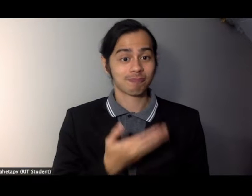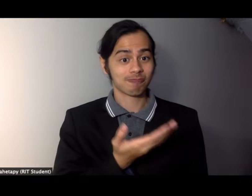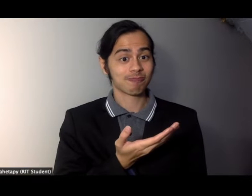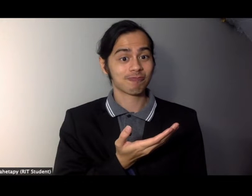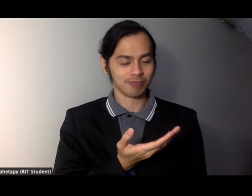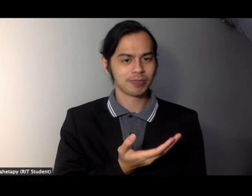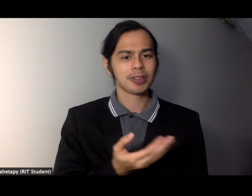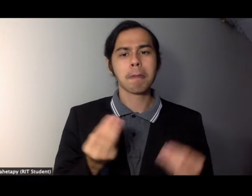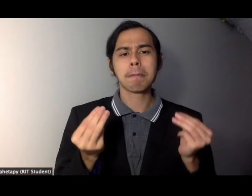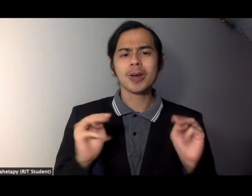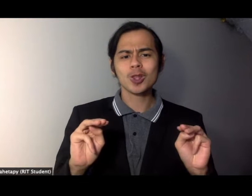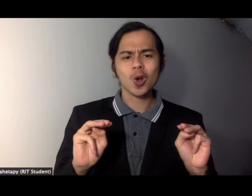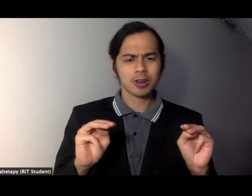This slide is about the method.